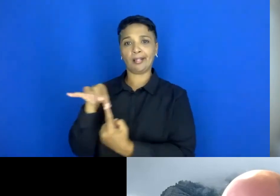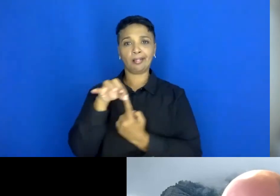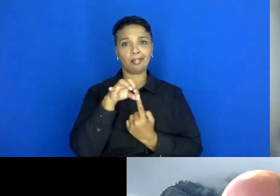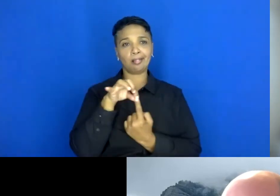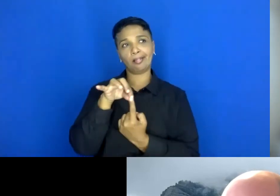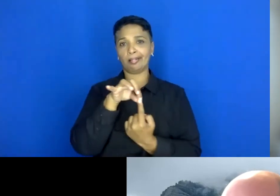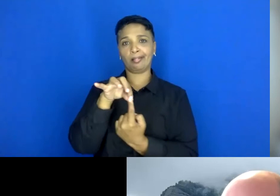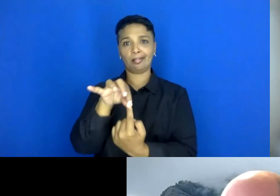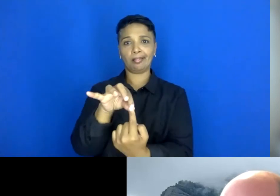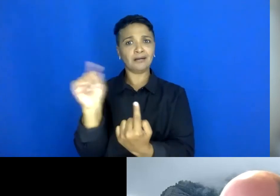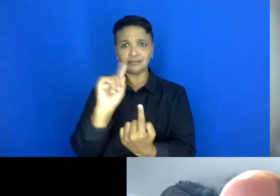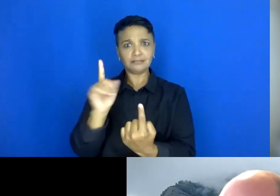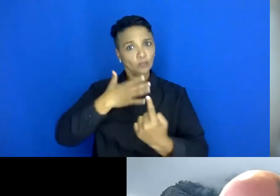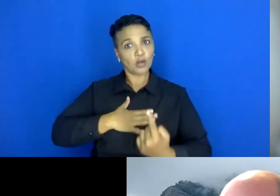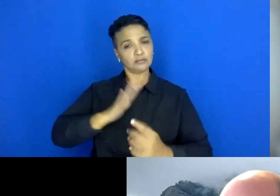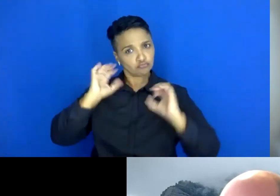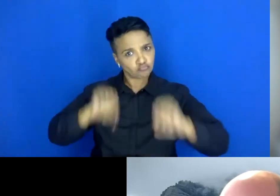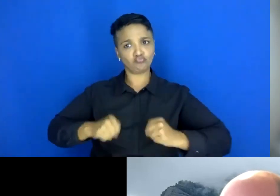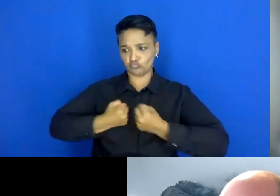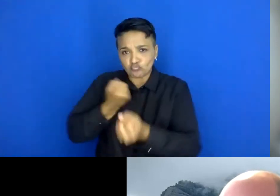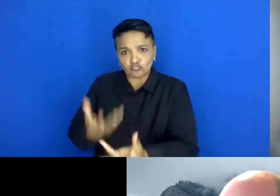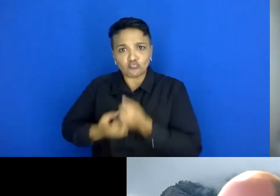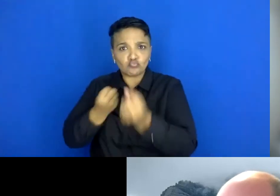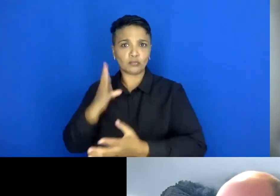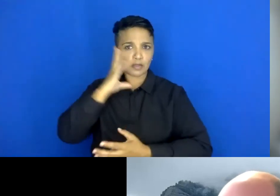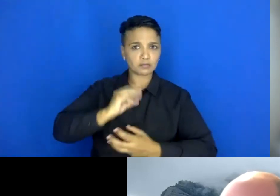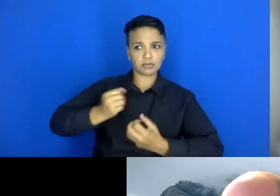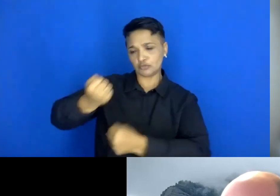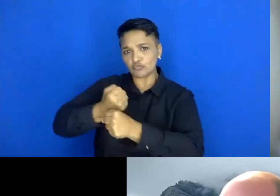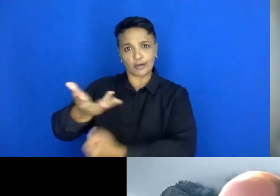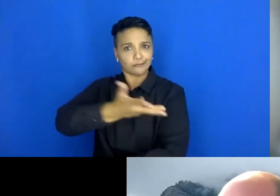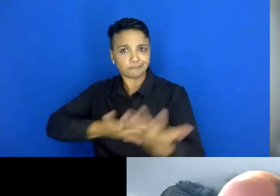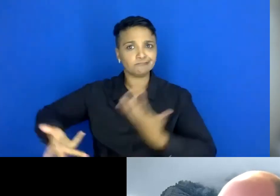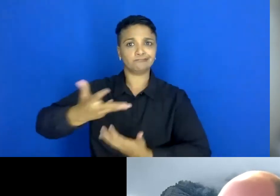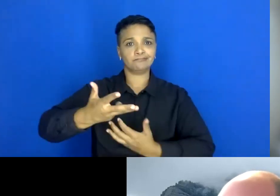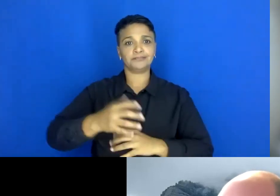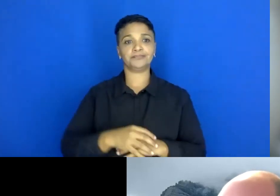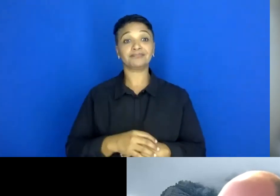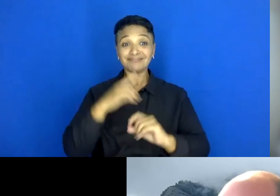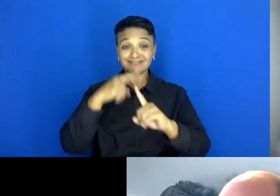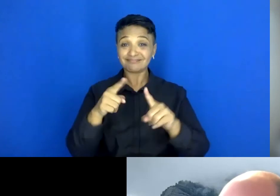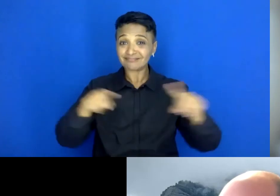told us that um the platform that goes across the agency should really exist but with in connection